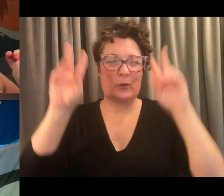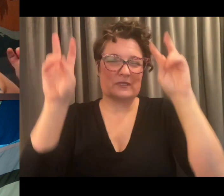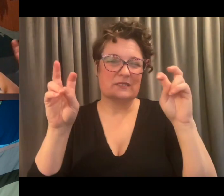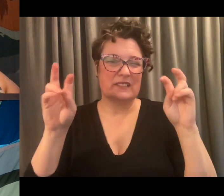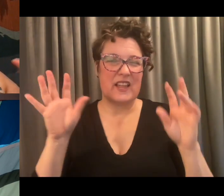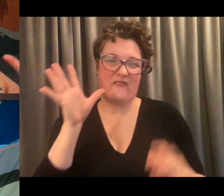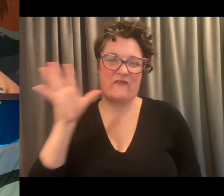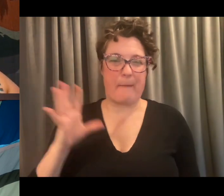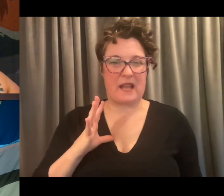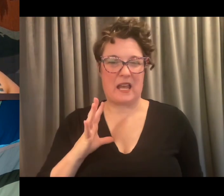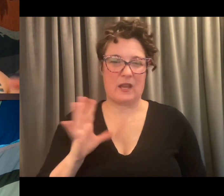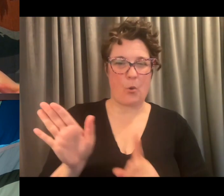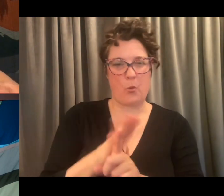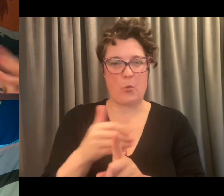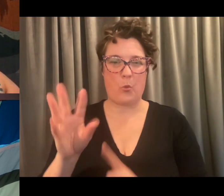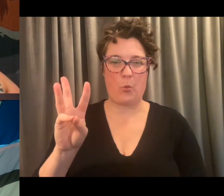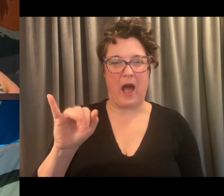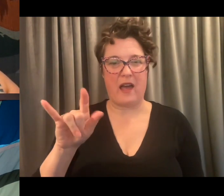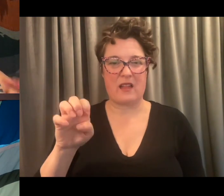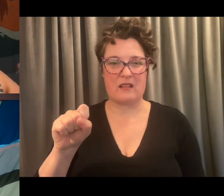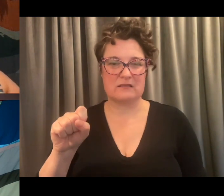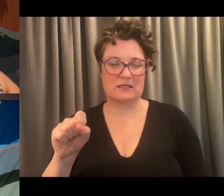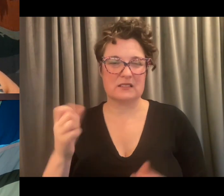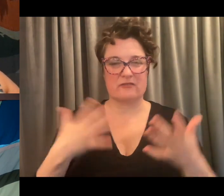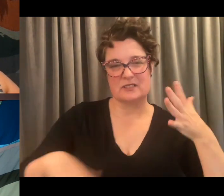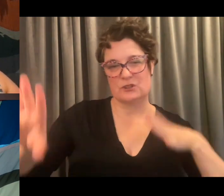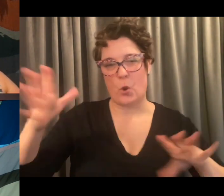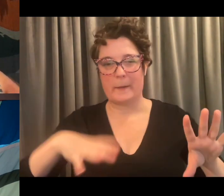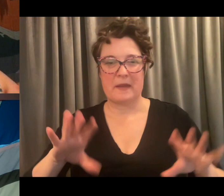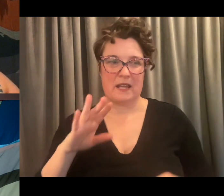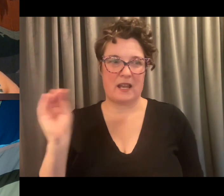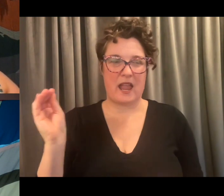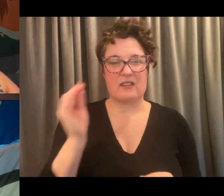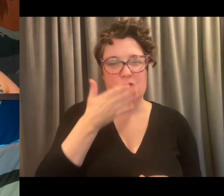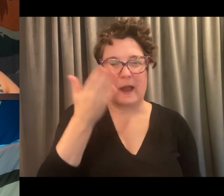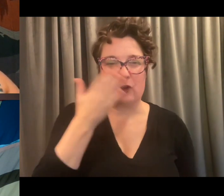adornment and fragrance and seduction and like that being a big part of Sivan feels,